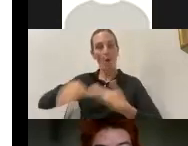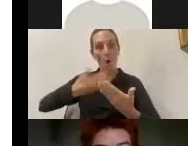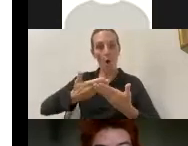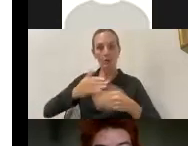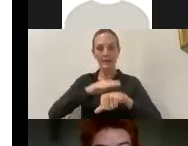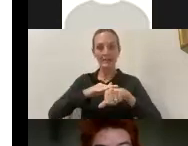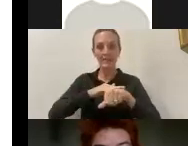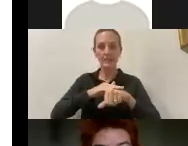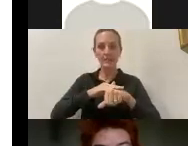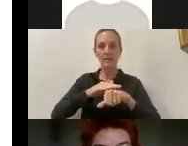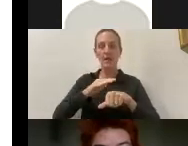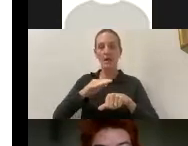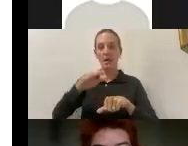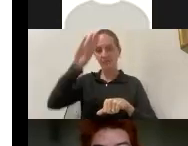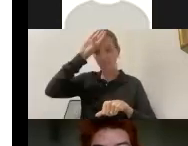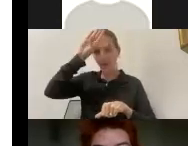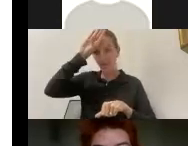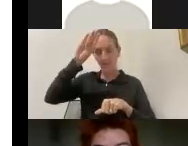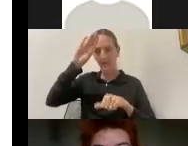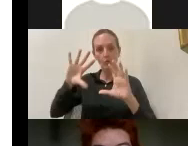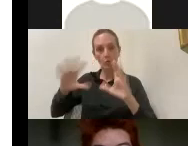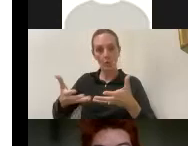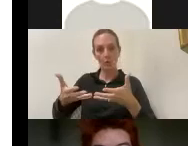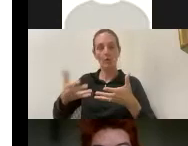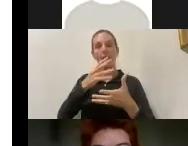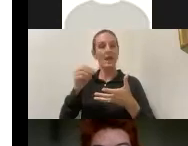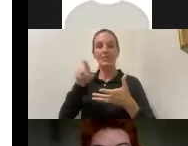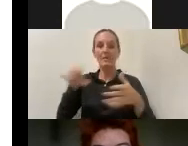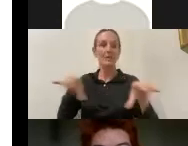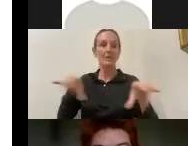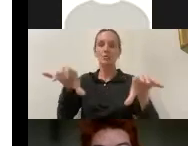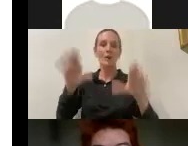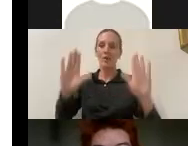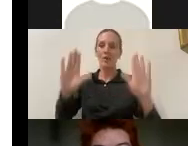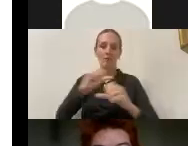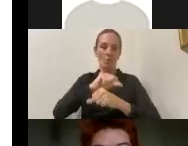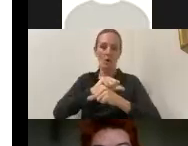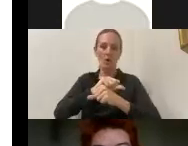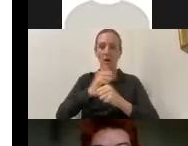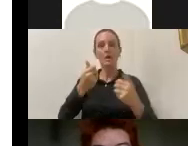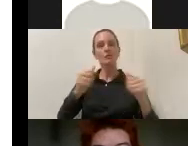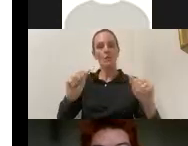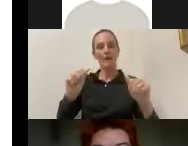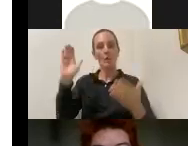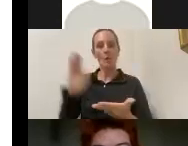firefighting crew that will come out of Wabasca. They've been doing fantastic work so far. Clean water resources for all community members.